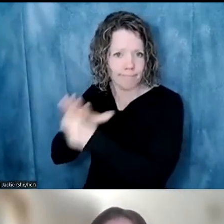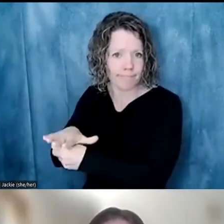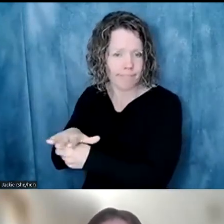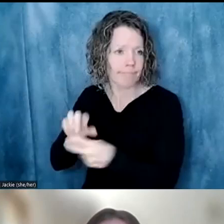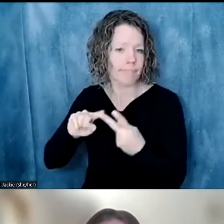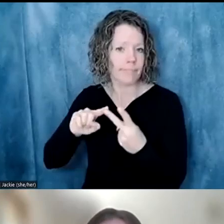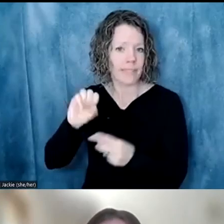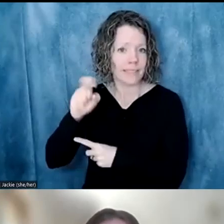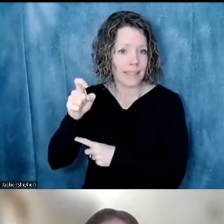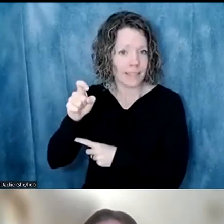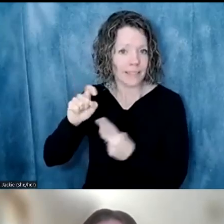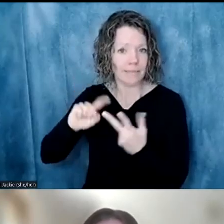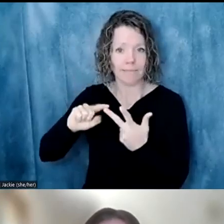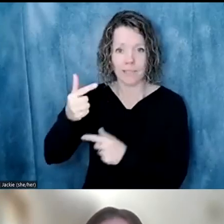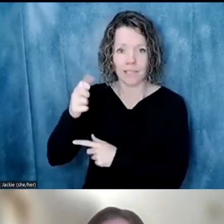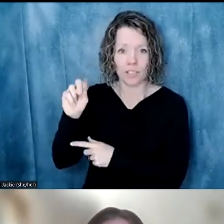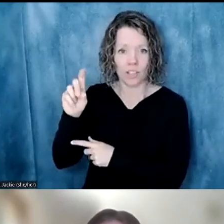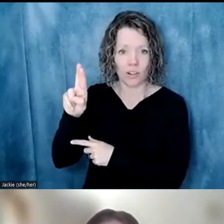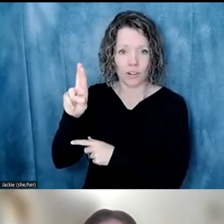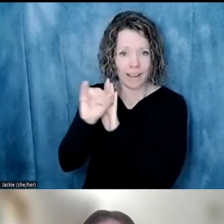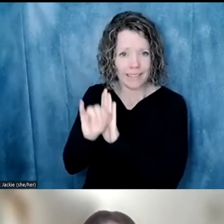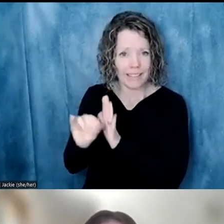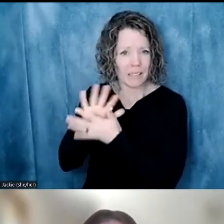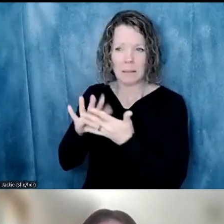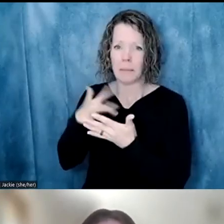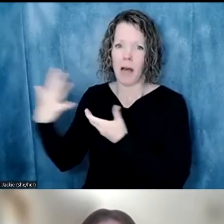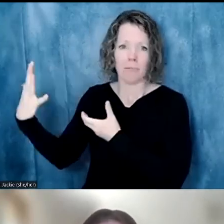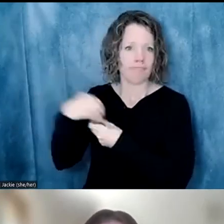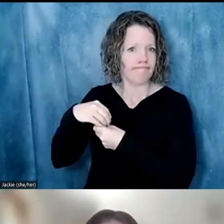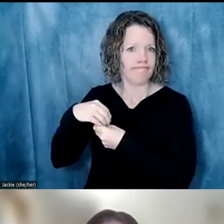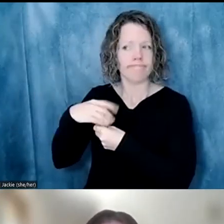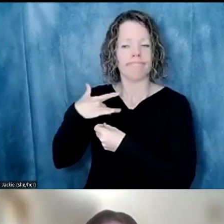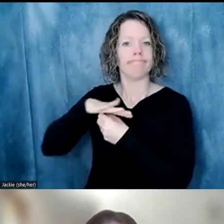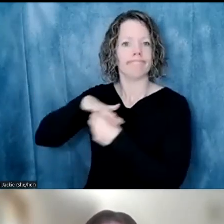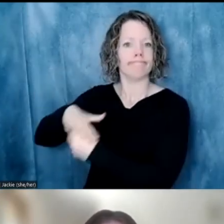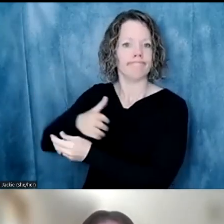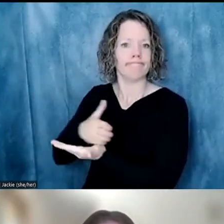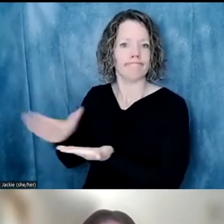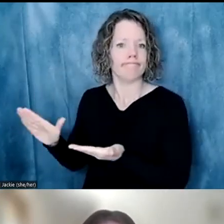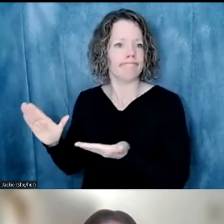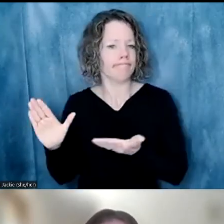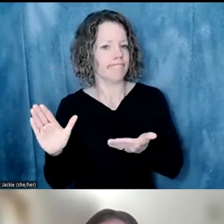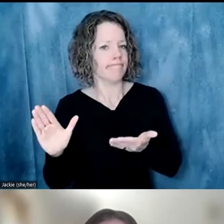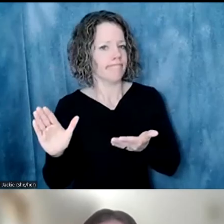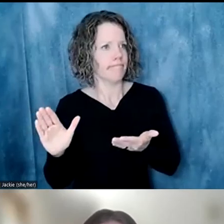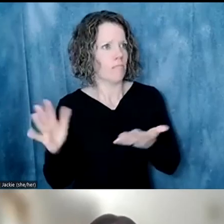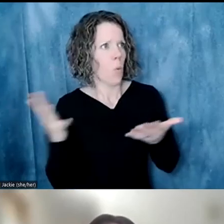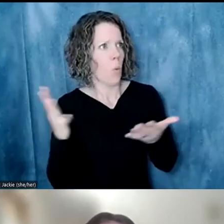think when it comes to gaps in terms of cultural sensitivity or humility in training, that is